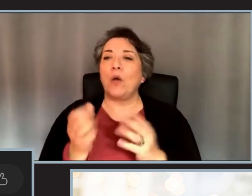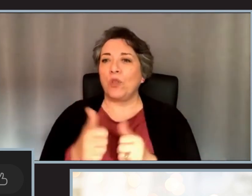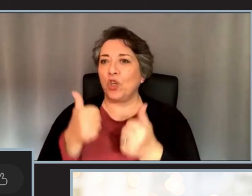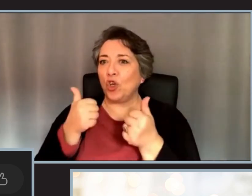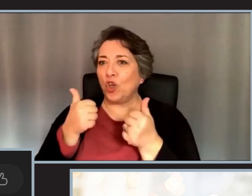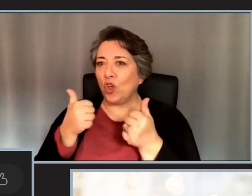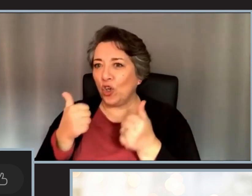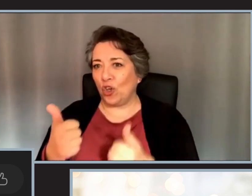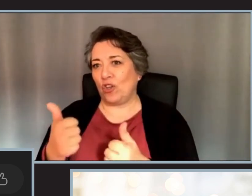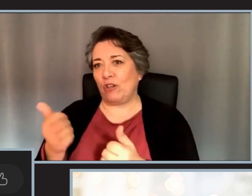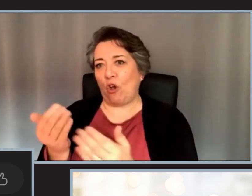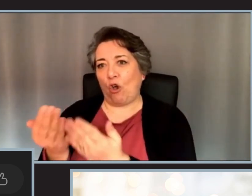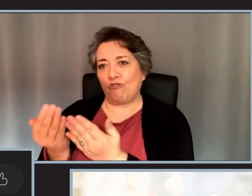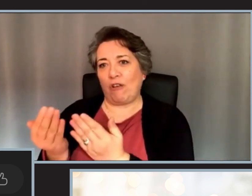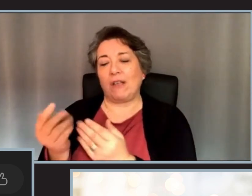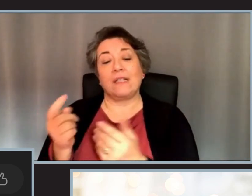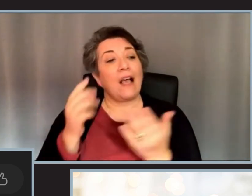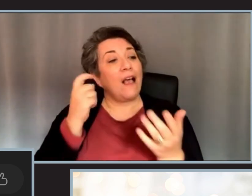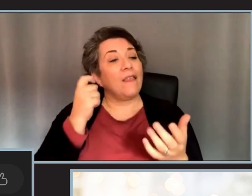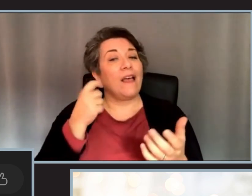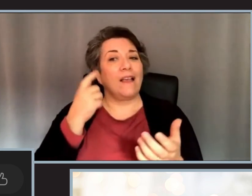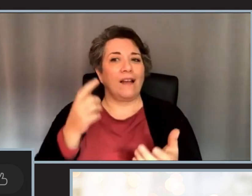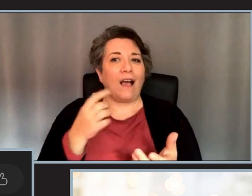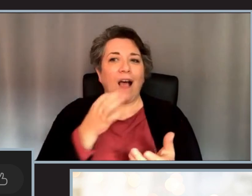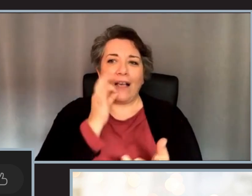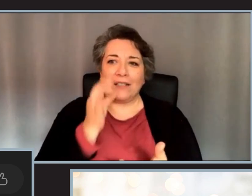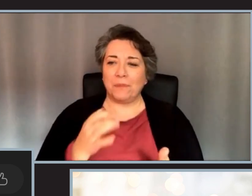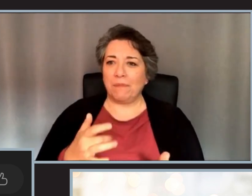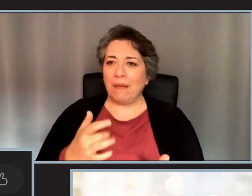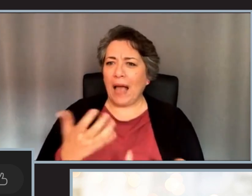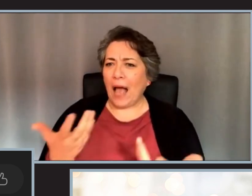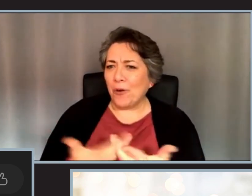Then think about all of the other ways that that might appear so that it's not only affecting